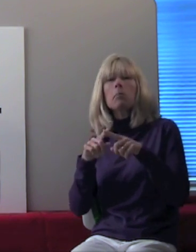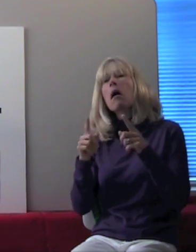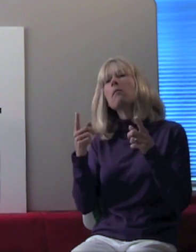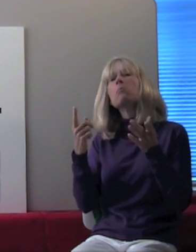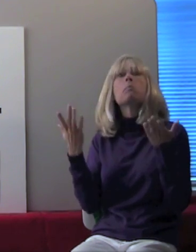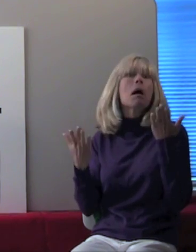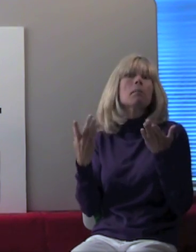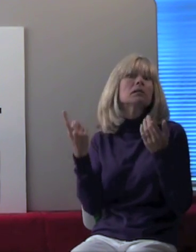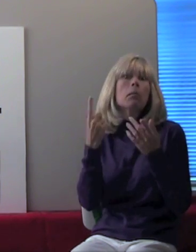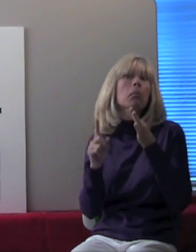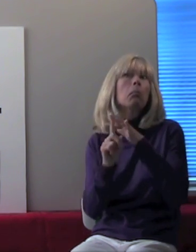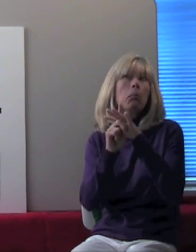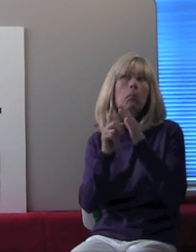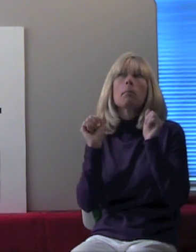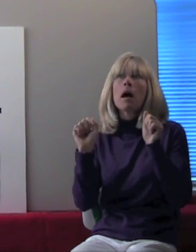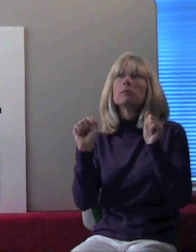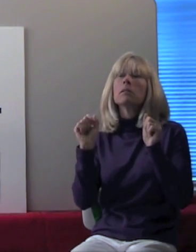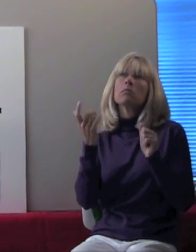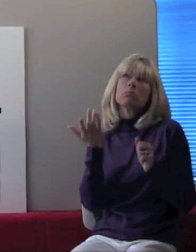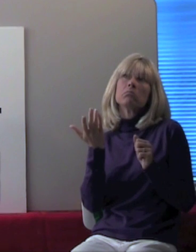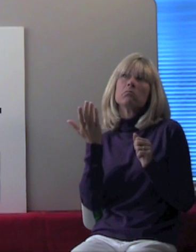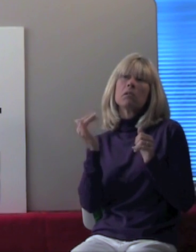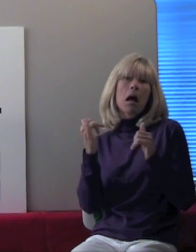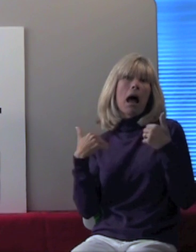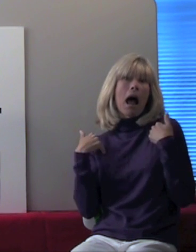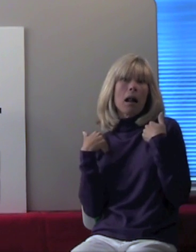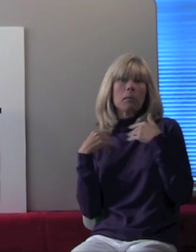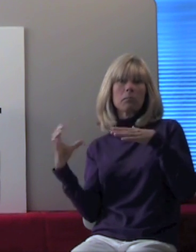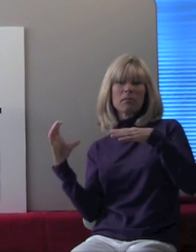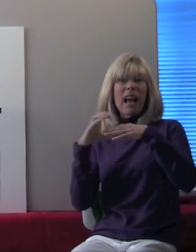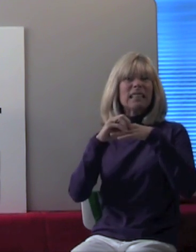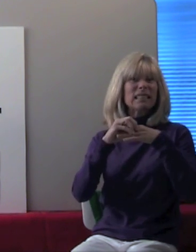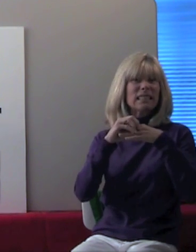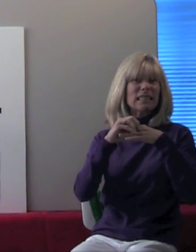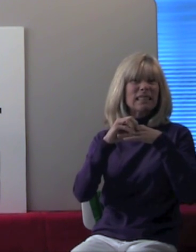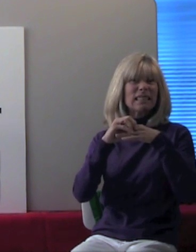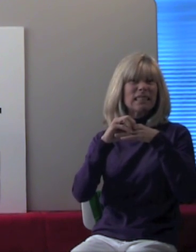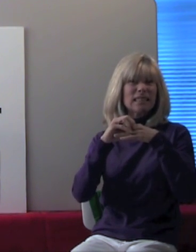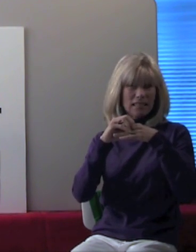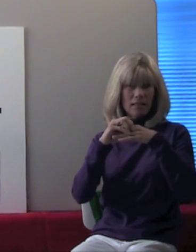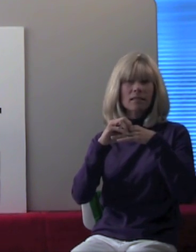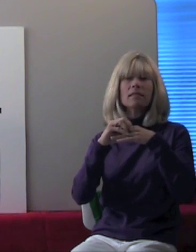but it might happen with signs like when an animal bites.